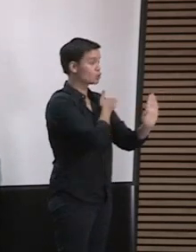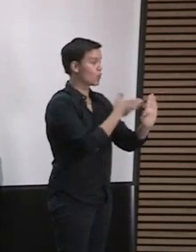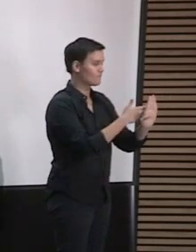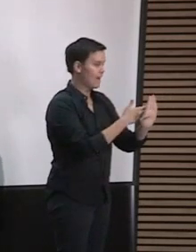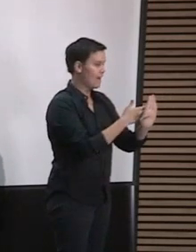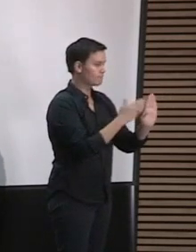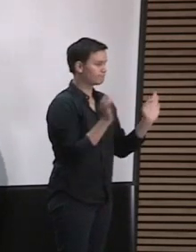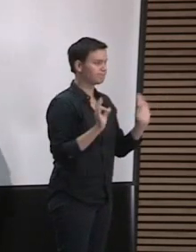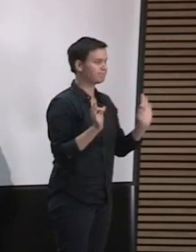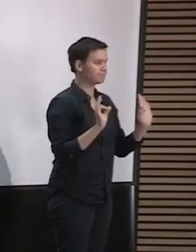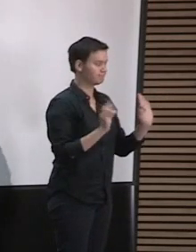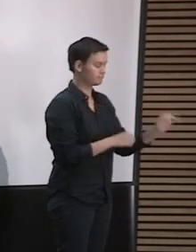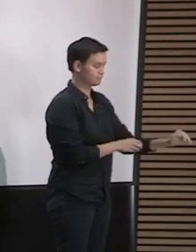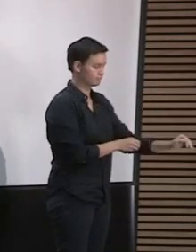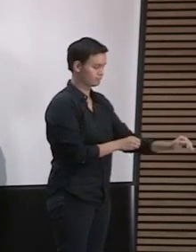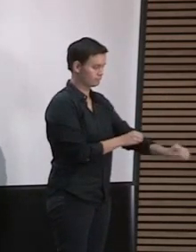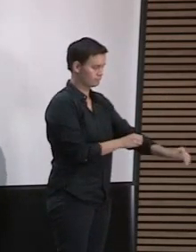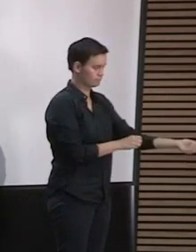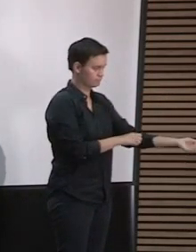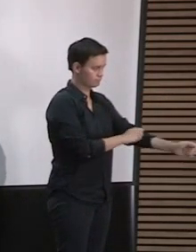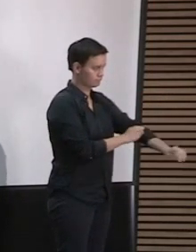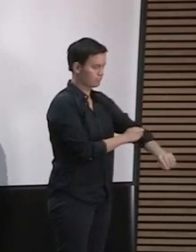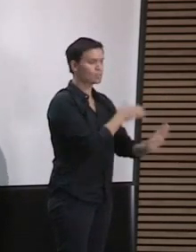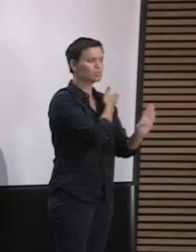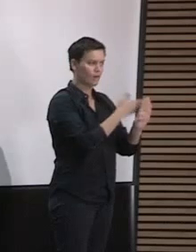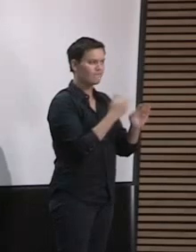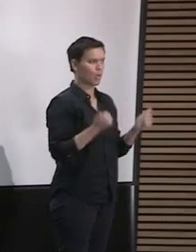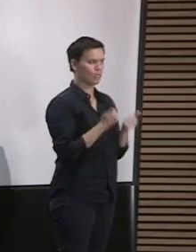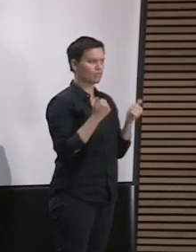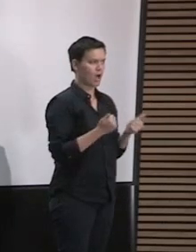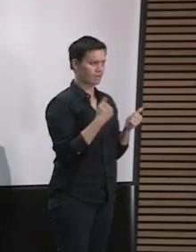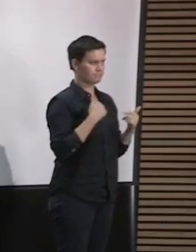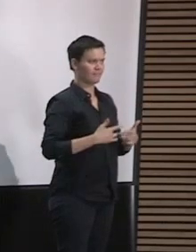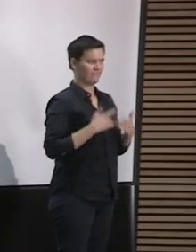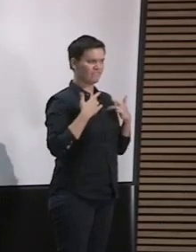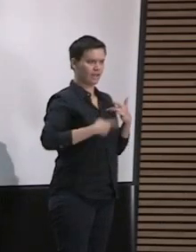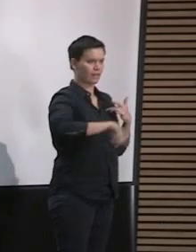We haven't done that to date. Because we've actually been able to get the kind of take-up that